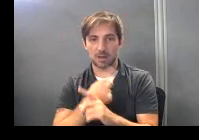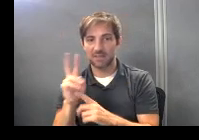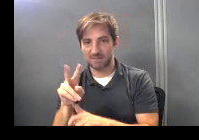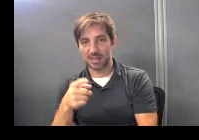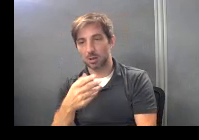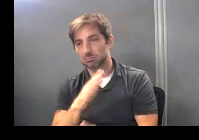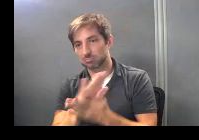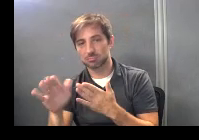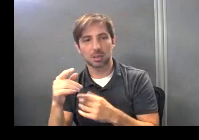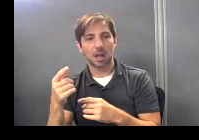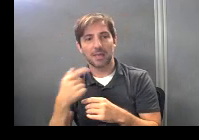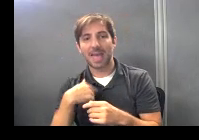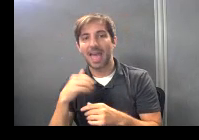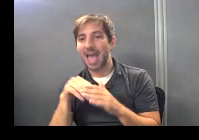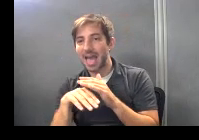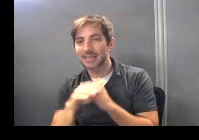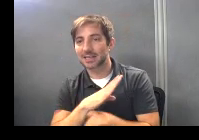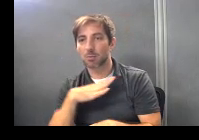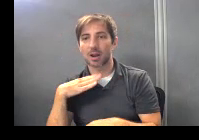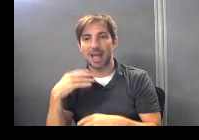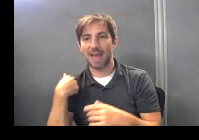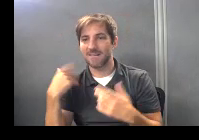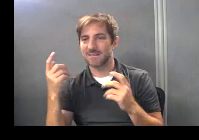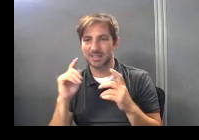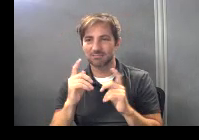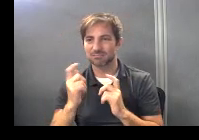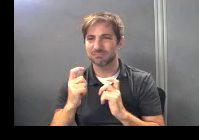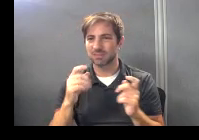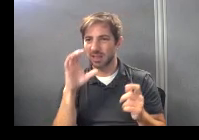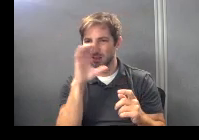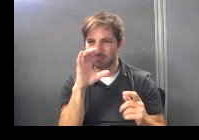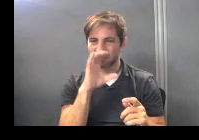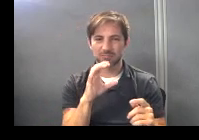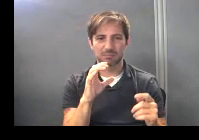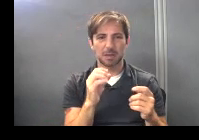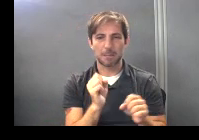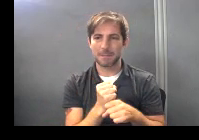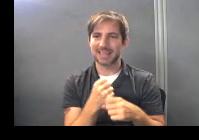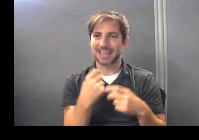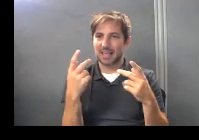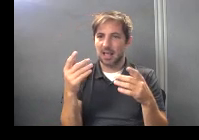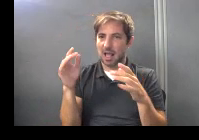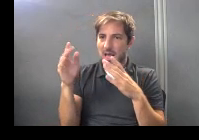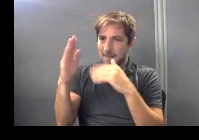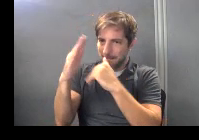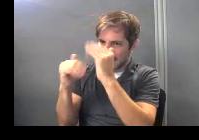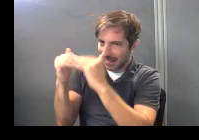HAS ANIMATIONS TO MAKE PHYSICAL ACCESS ACCESSIBLE. THAT'S IT.